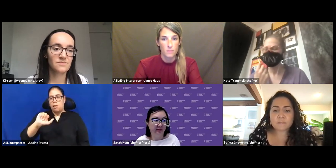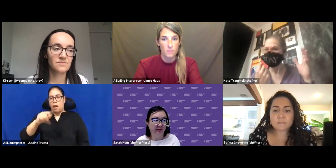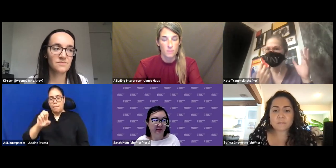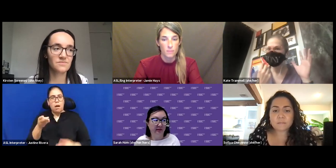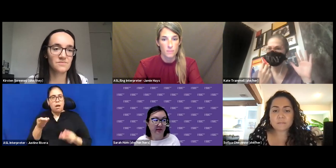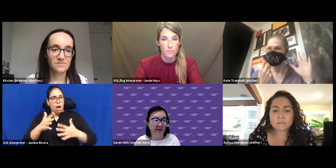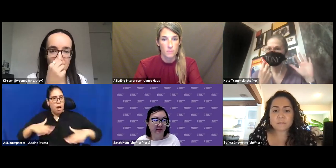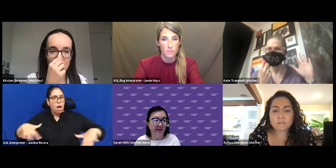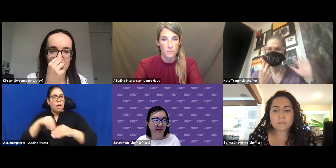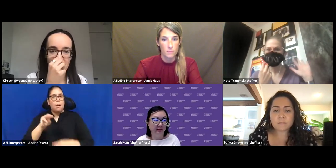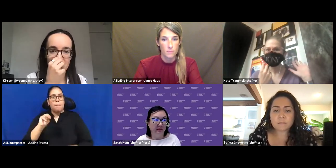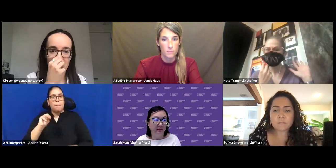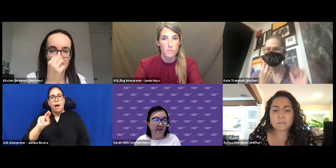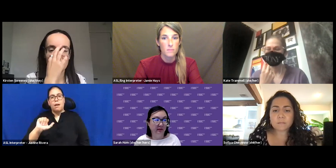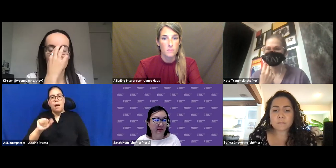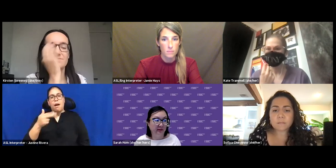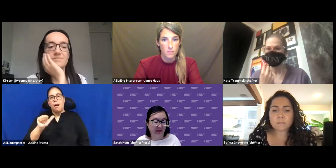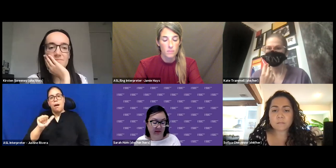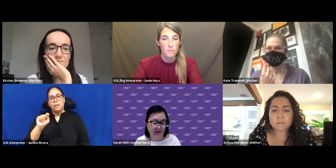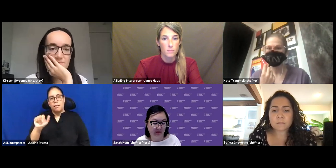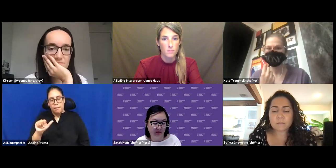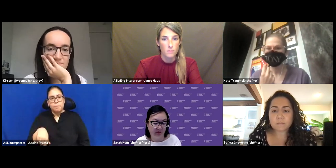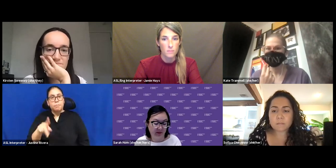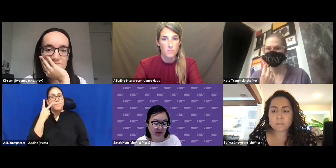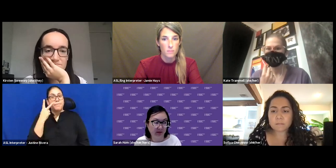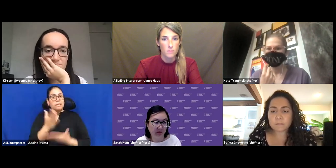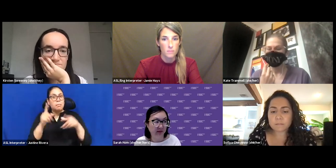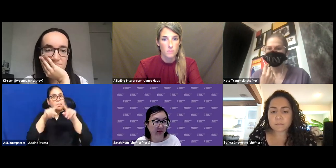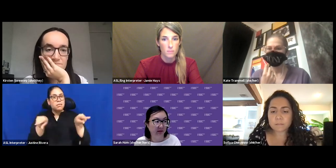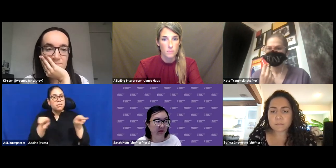behind me, you see a couple of signs for Theatre Lab and a few